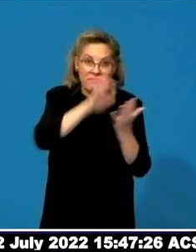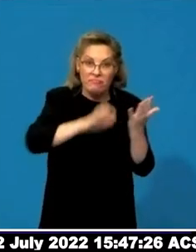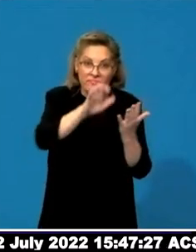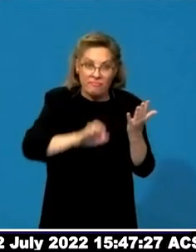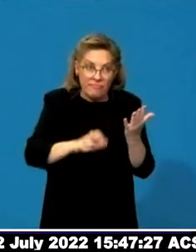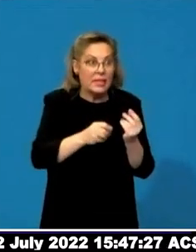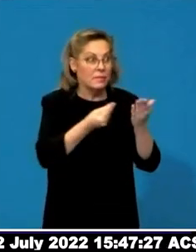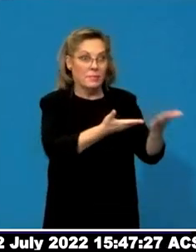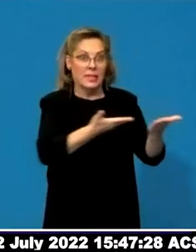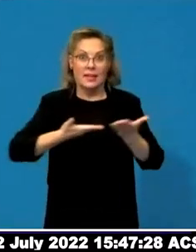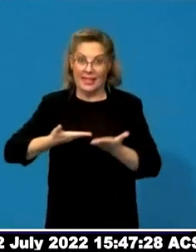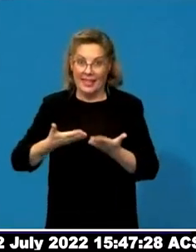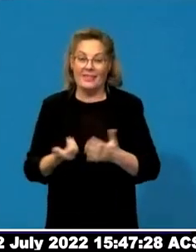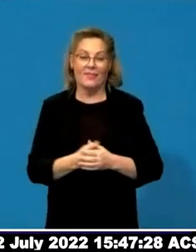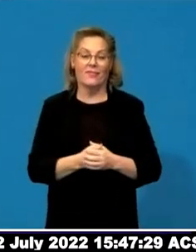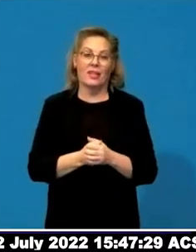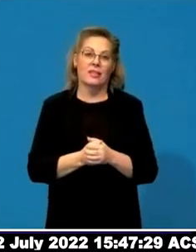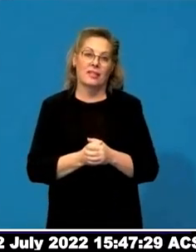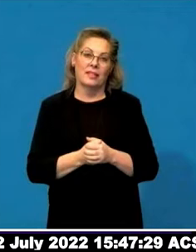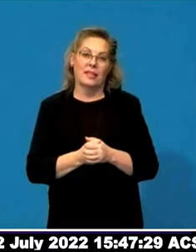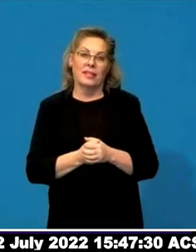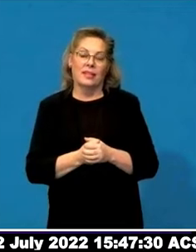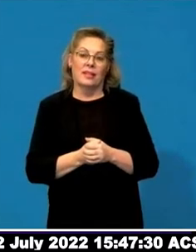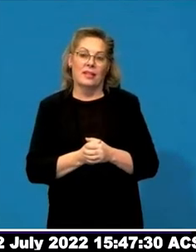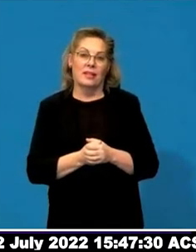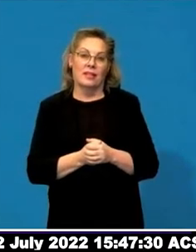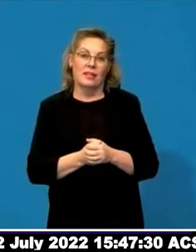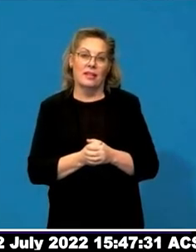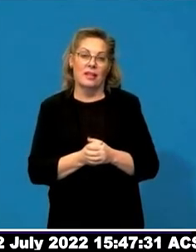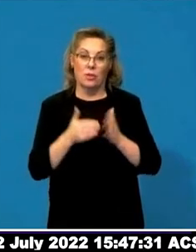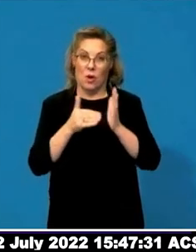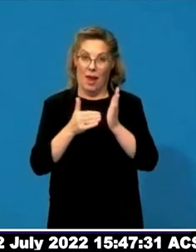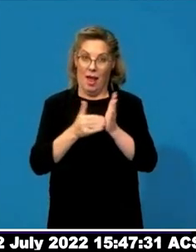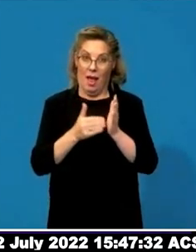If you would be good enough, we will administer the oath